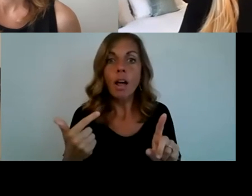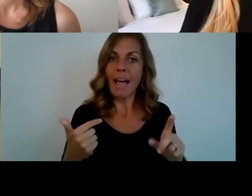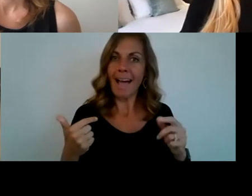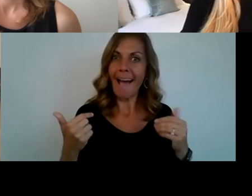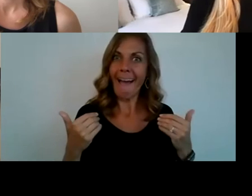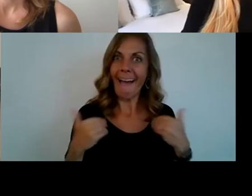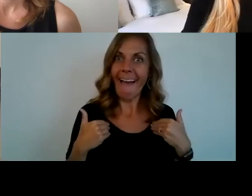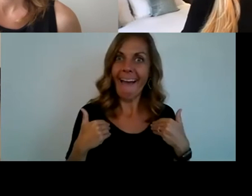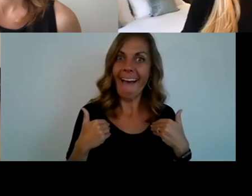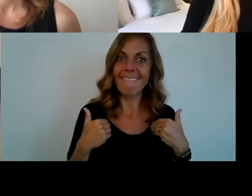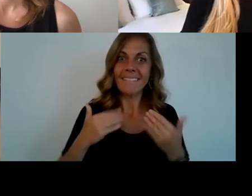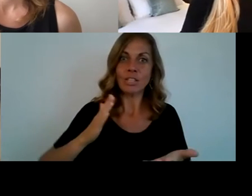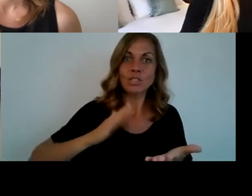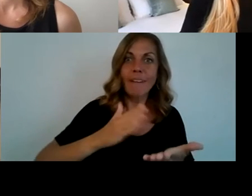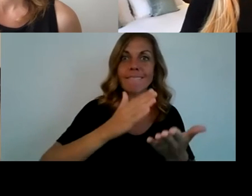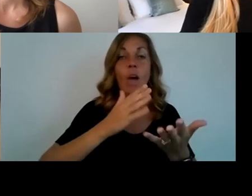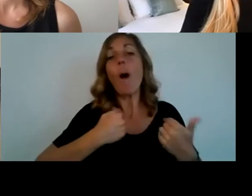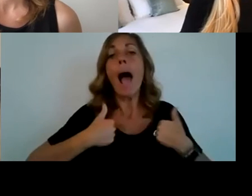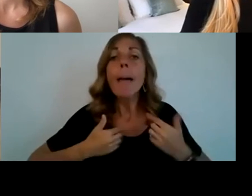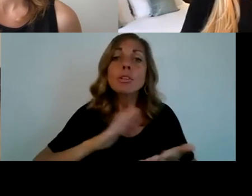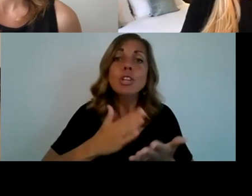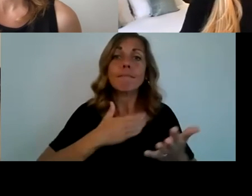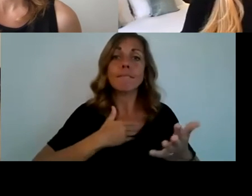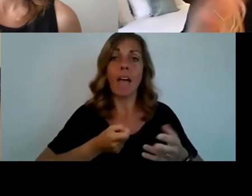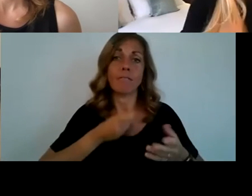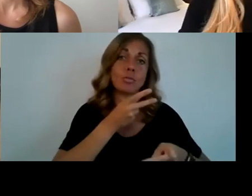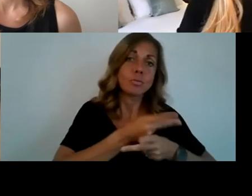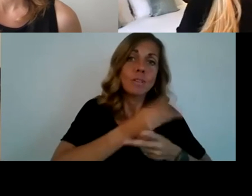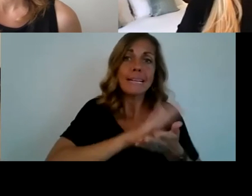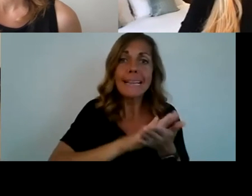And all of these things that mount. And I really do this is not pandering because my